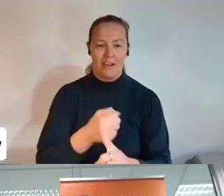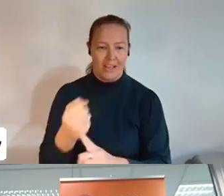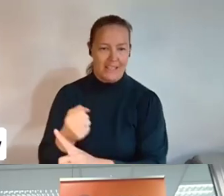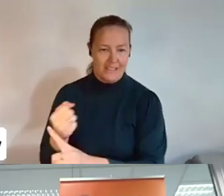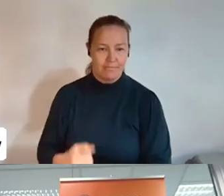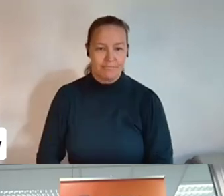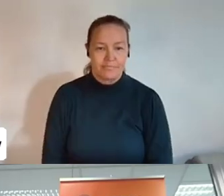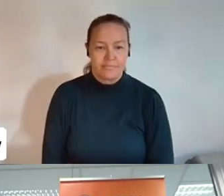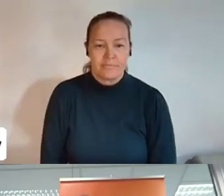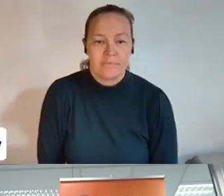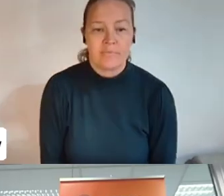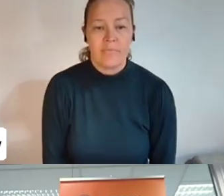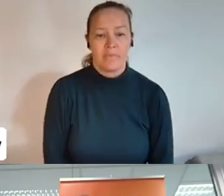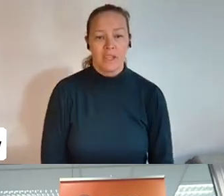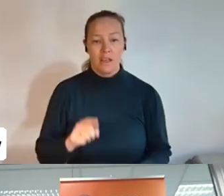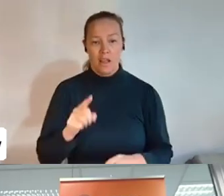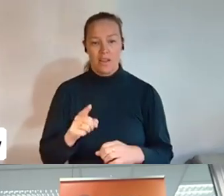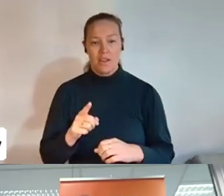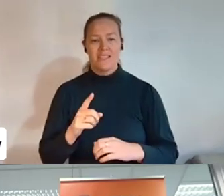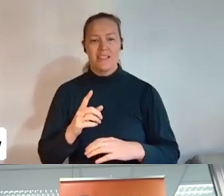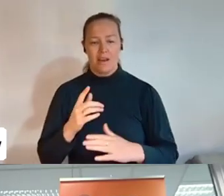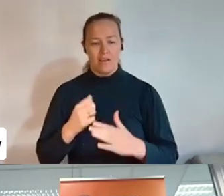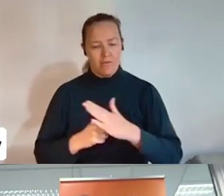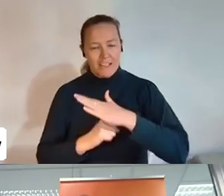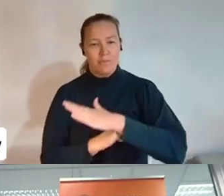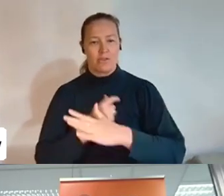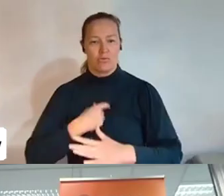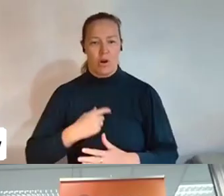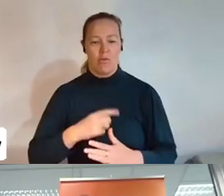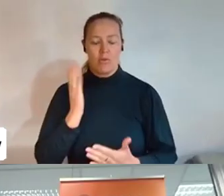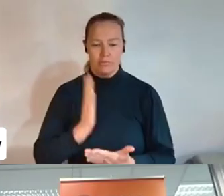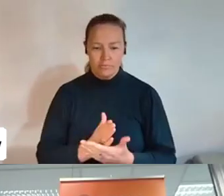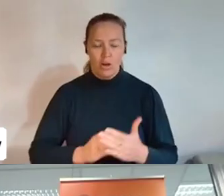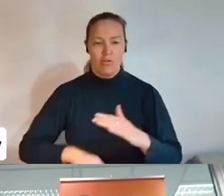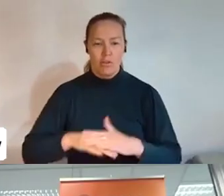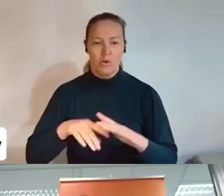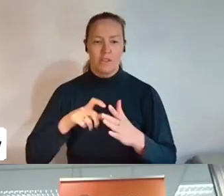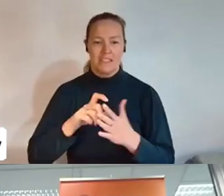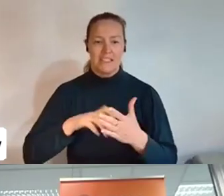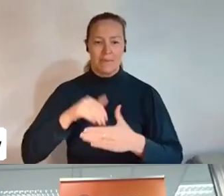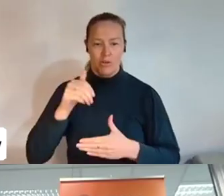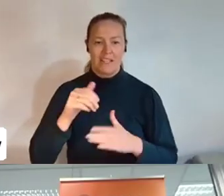this is the fundamental role of a truly inclusive democratic system. It's creating the mechanism,